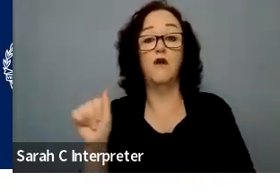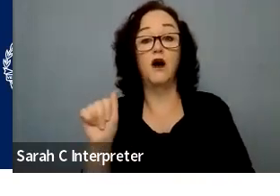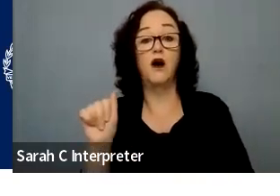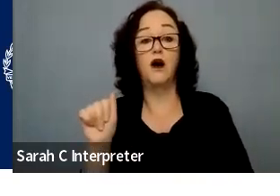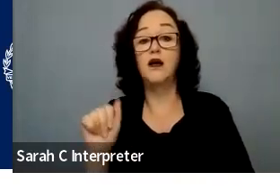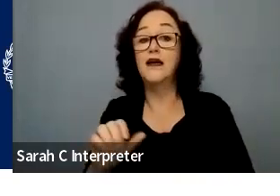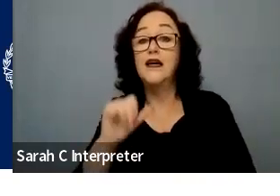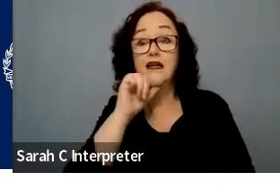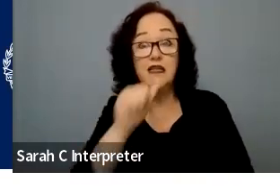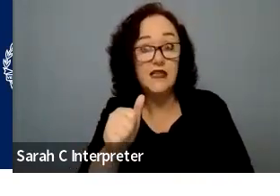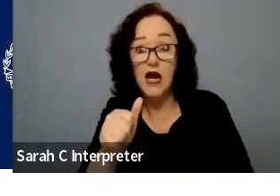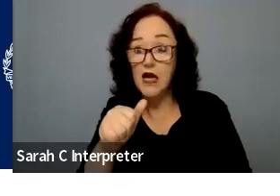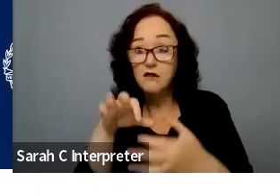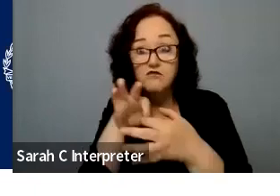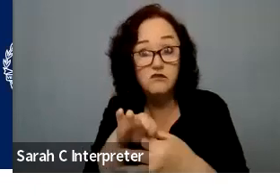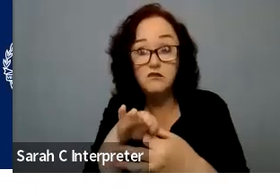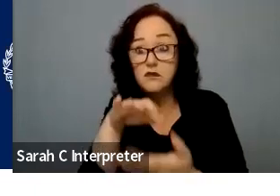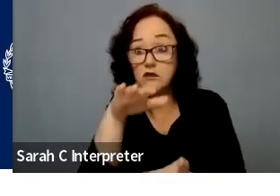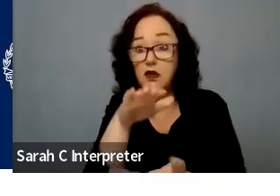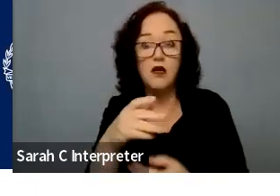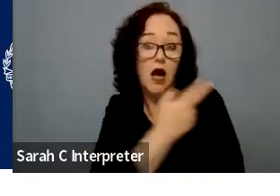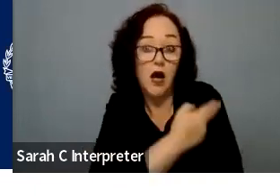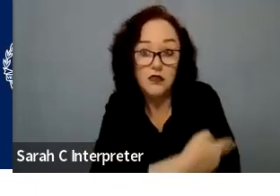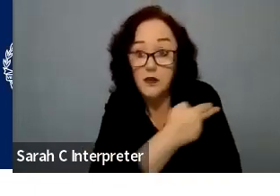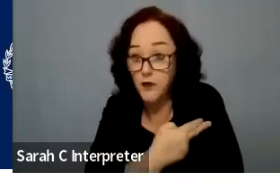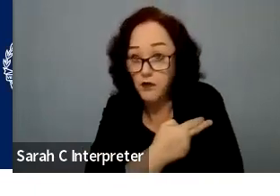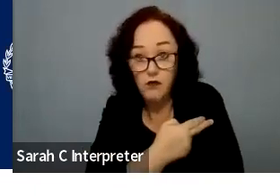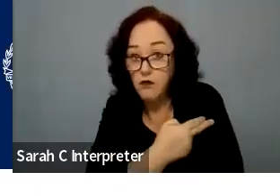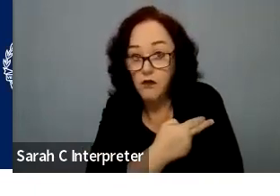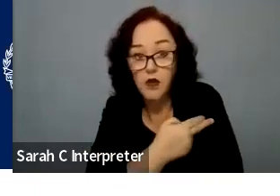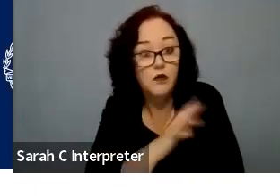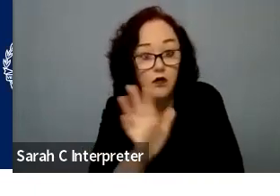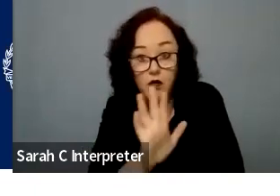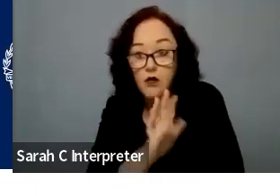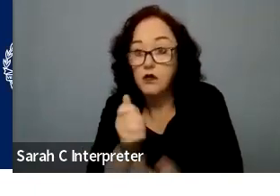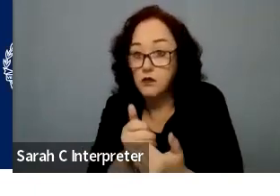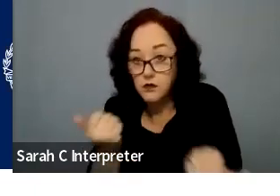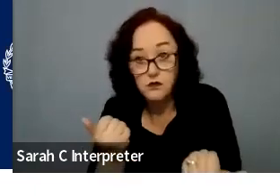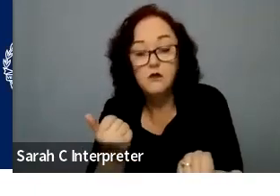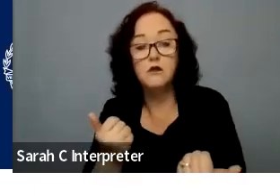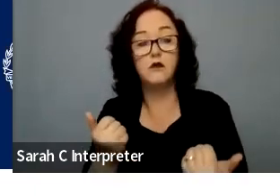campus. The reason that I think that is important is that most schools of nursing across the country